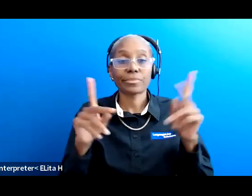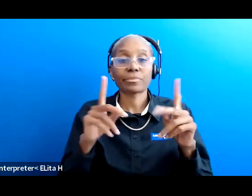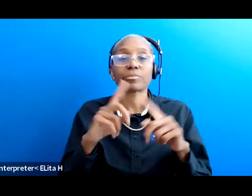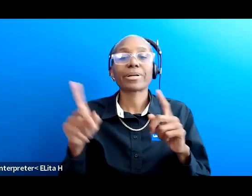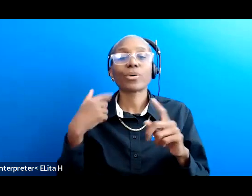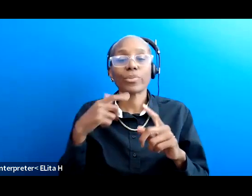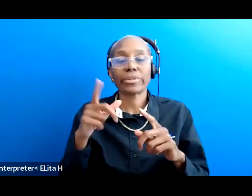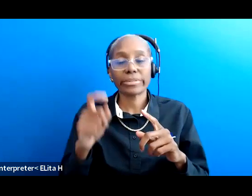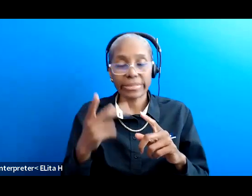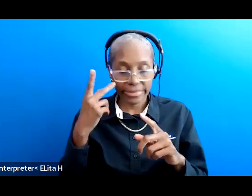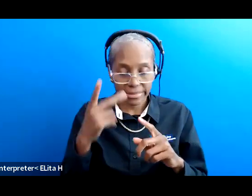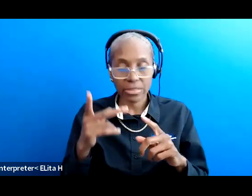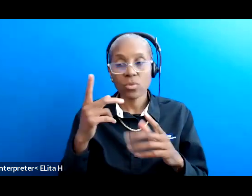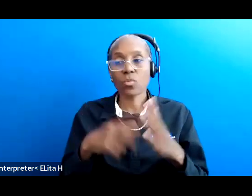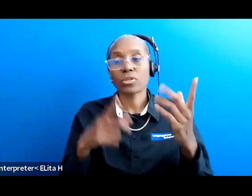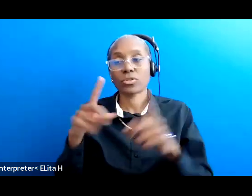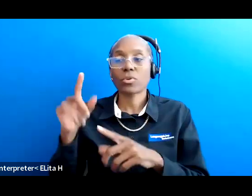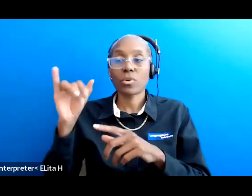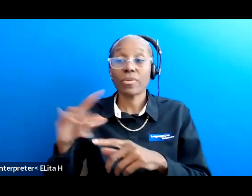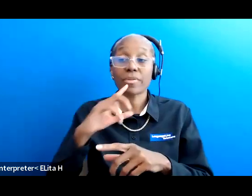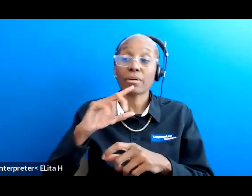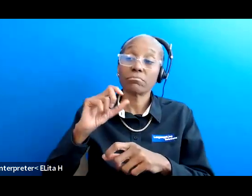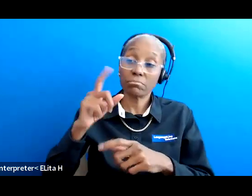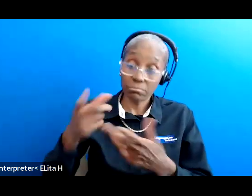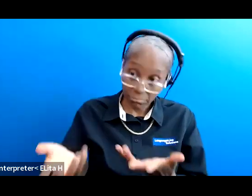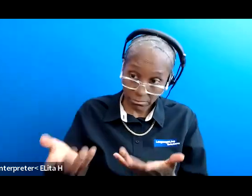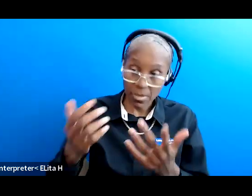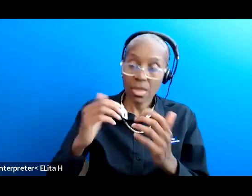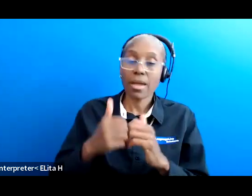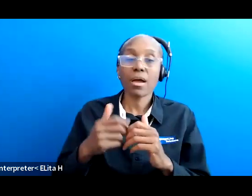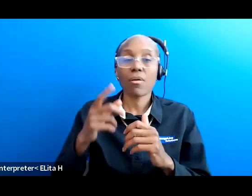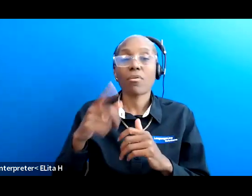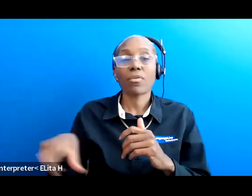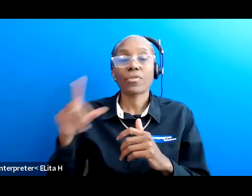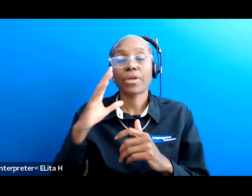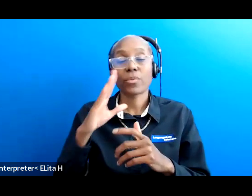see what's going on with them and how these things are going to carry out.